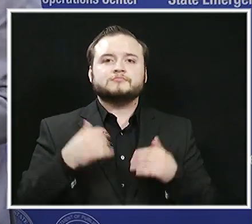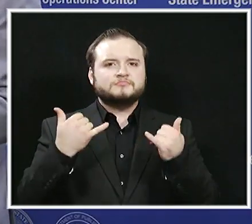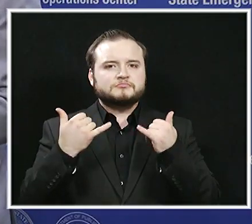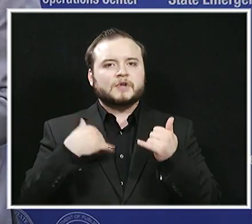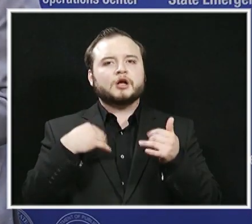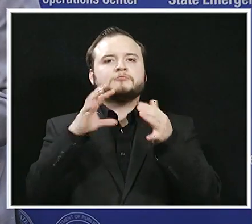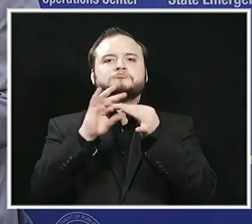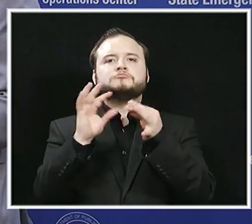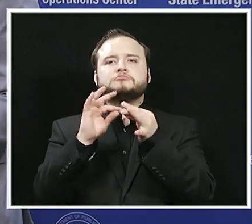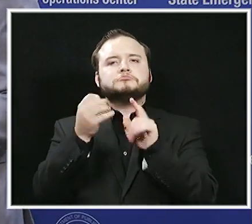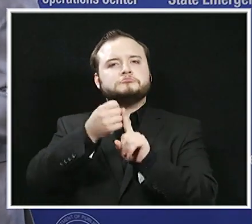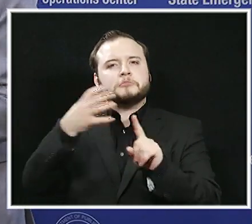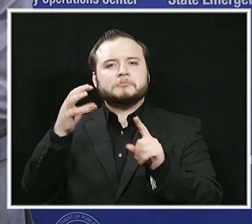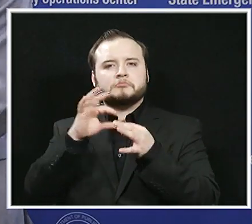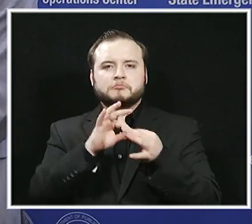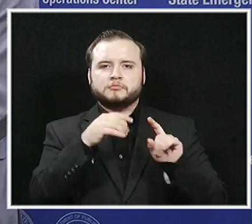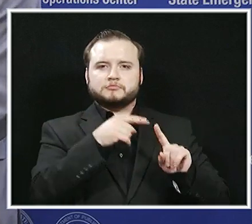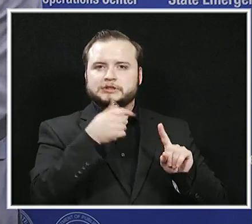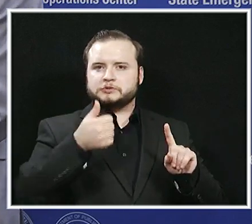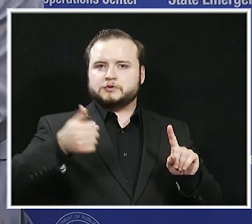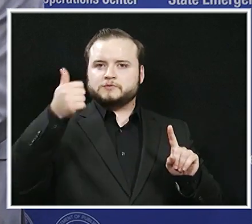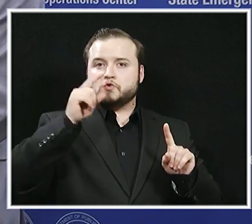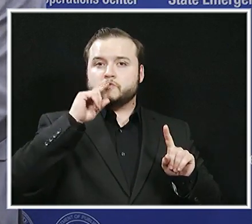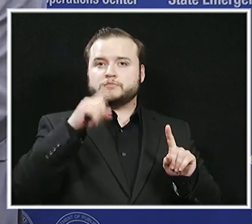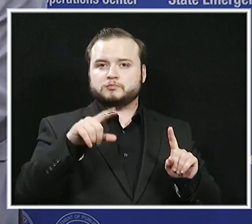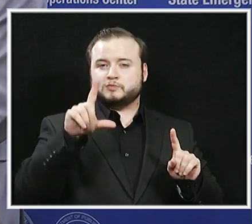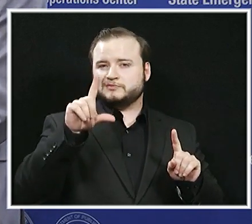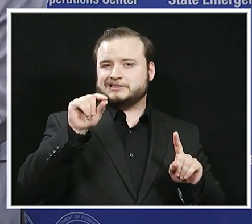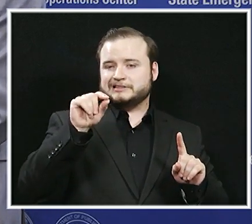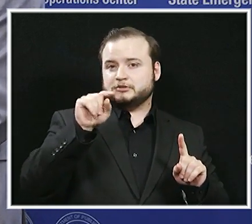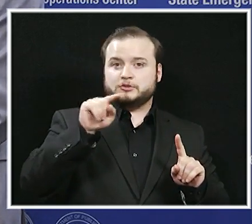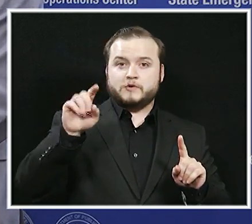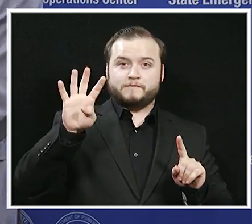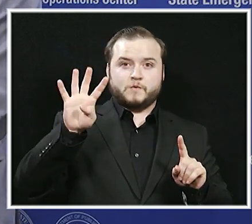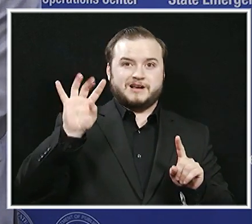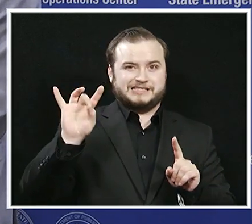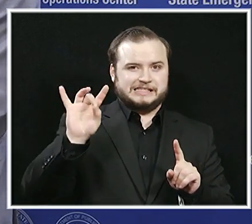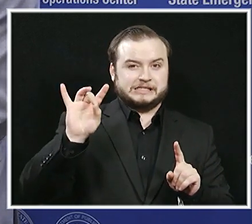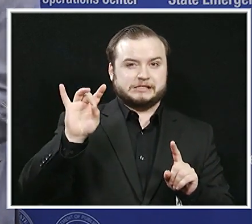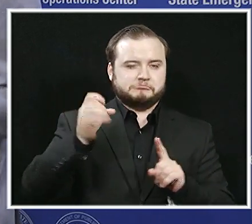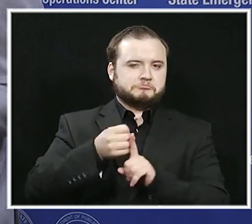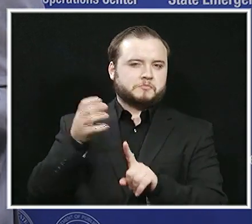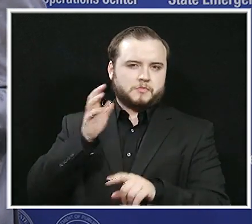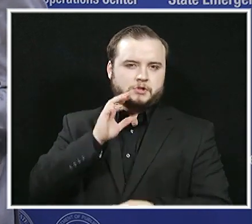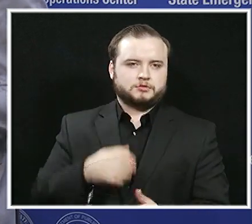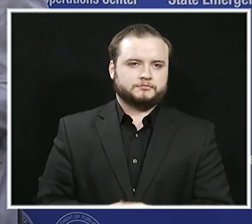≫ Great, thank you, Commissioner Malcolm, good afternoon, everybody, wanted to give more context and